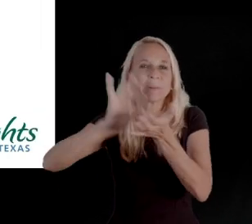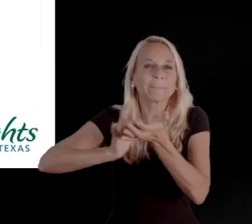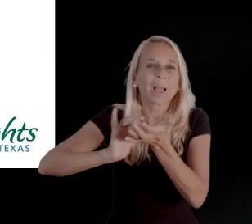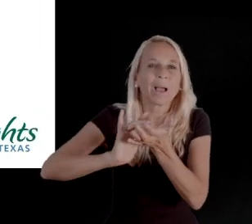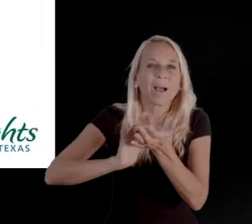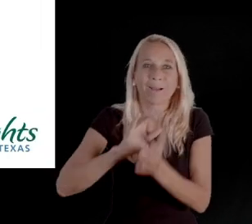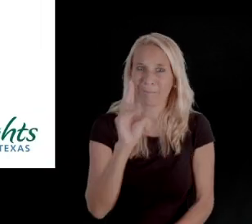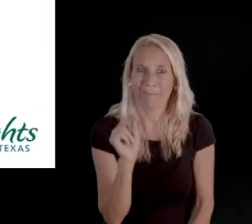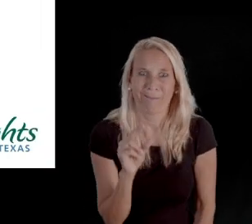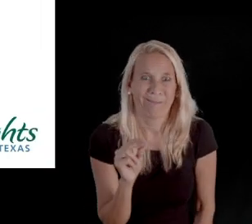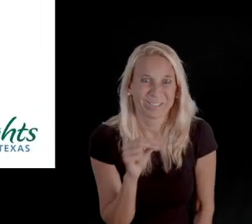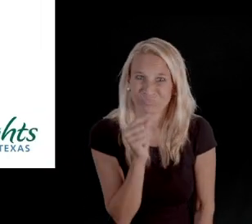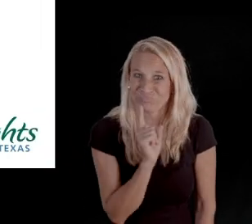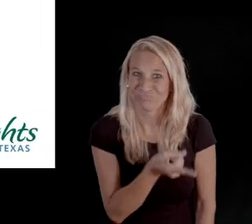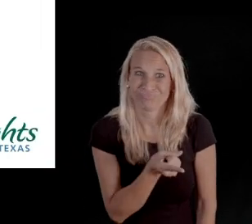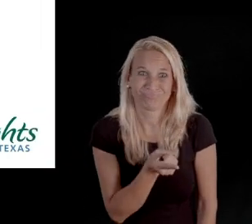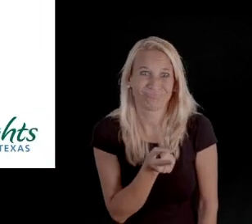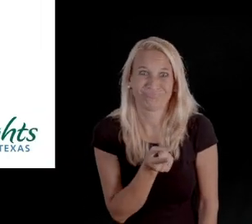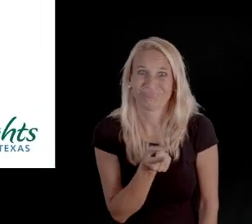I think within the last year or two